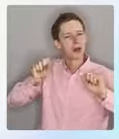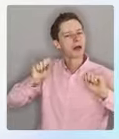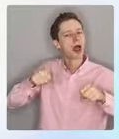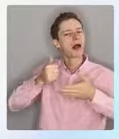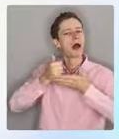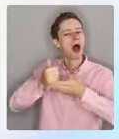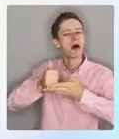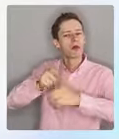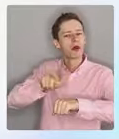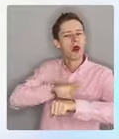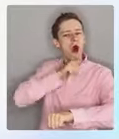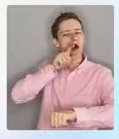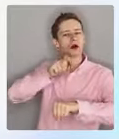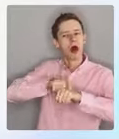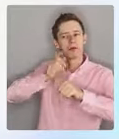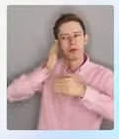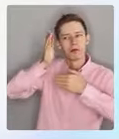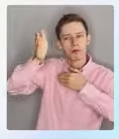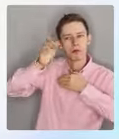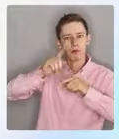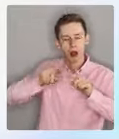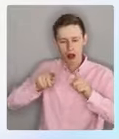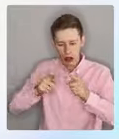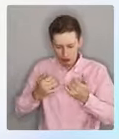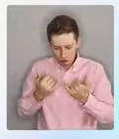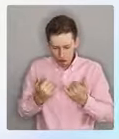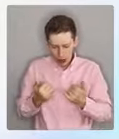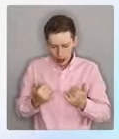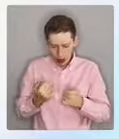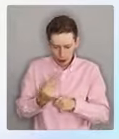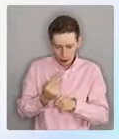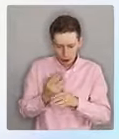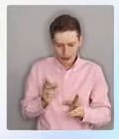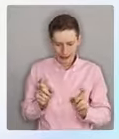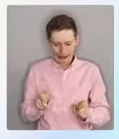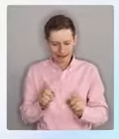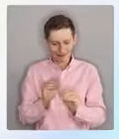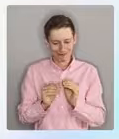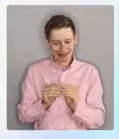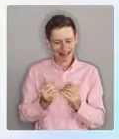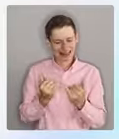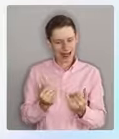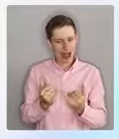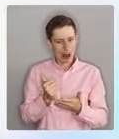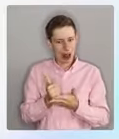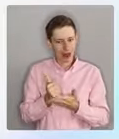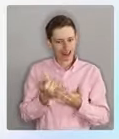but giving users the power to protect themselves in that moment provides the empowerment and comfort